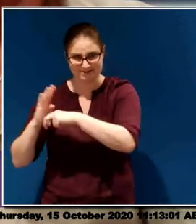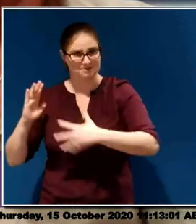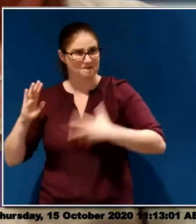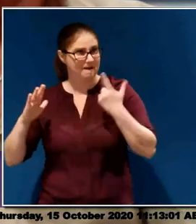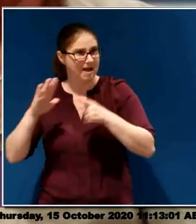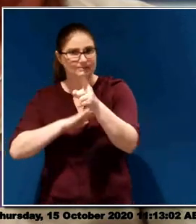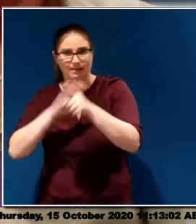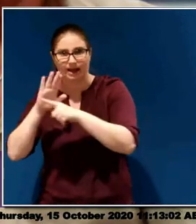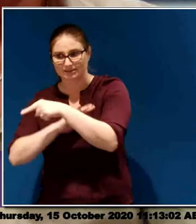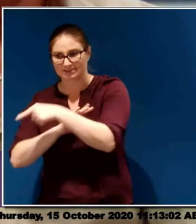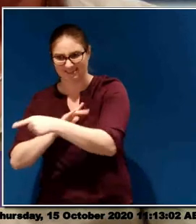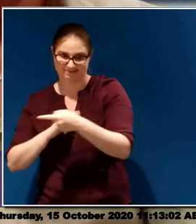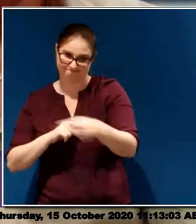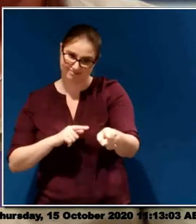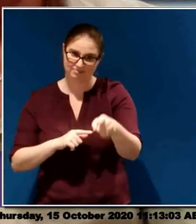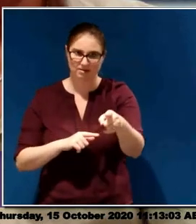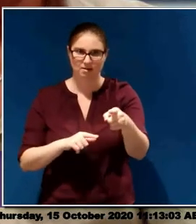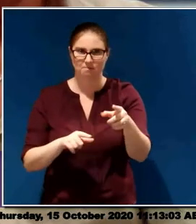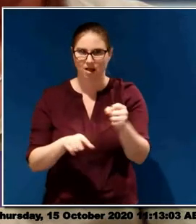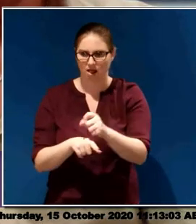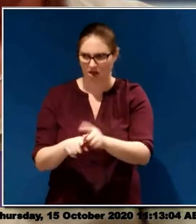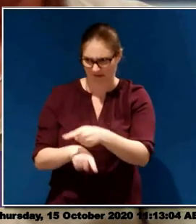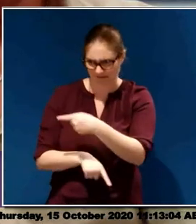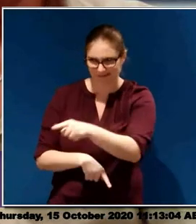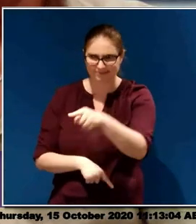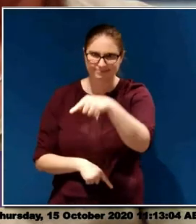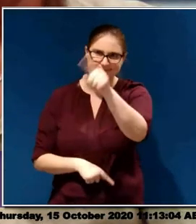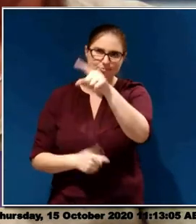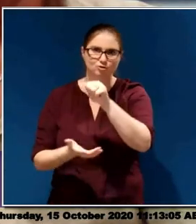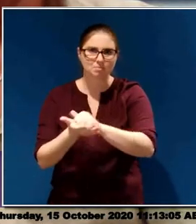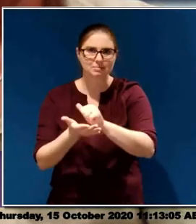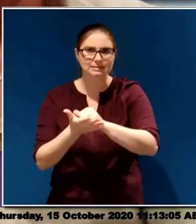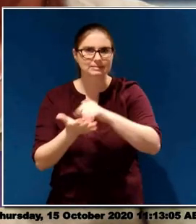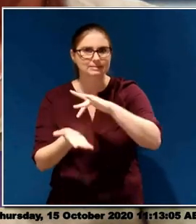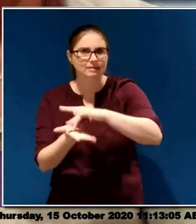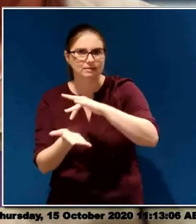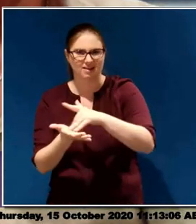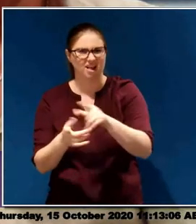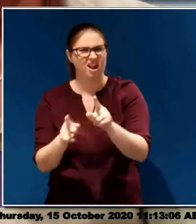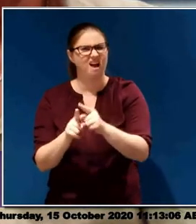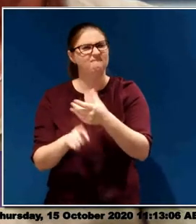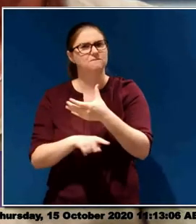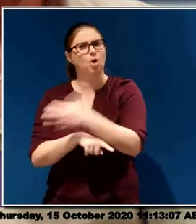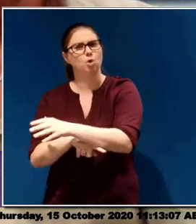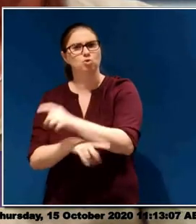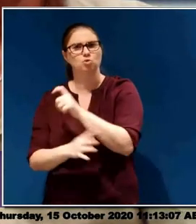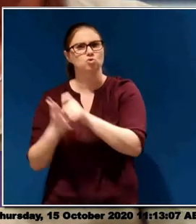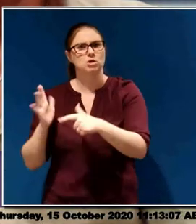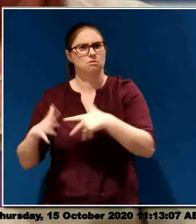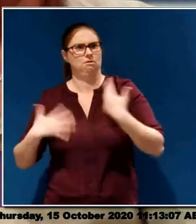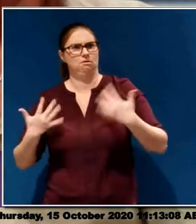and going into crowded shopping centres, and also they had a whole numeracy and